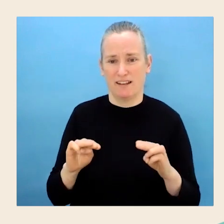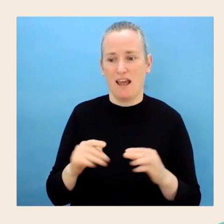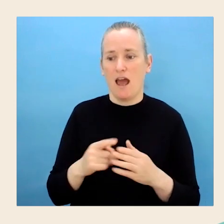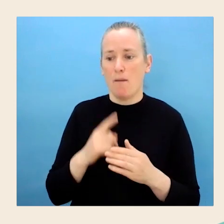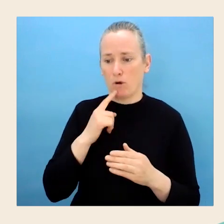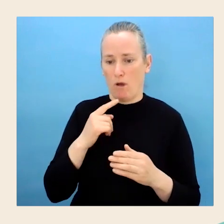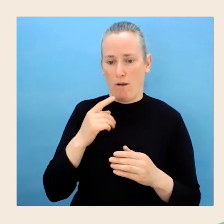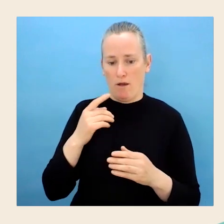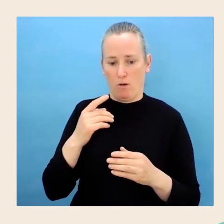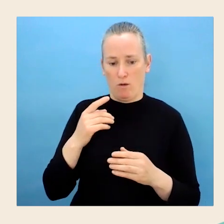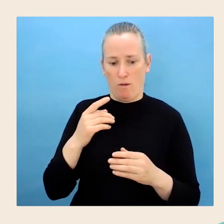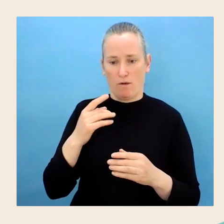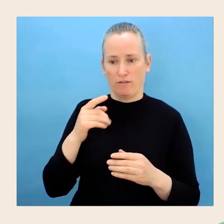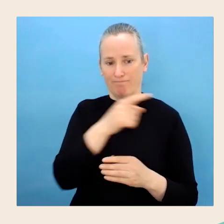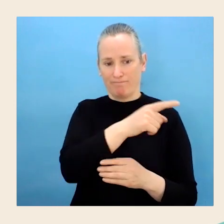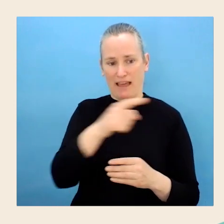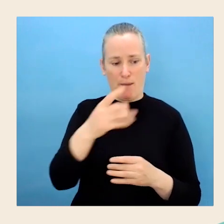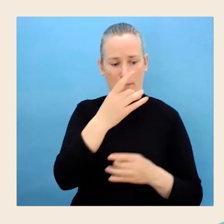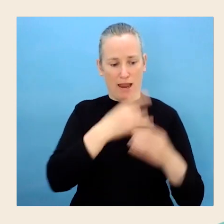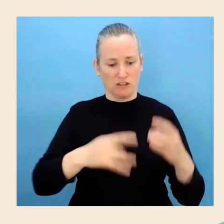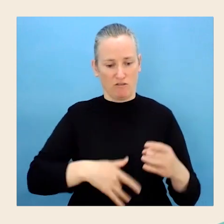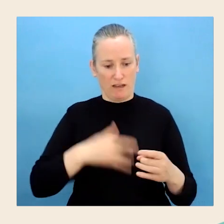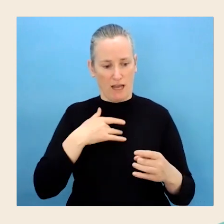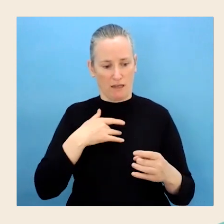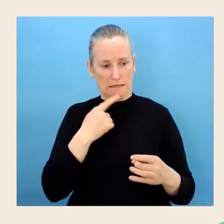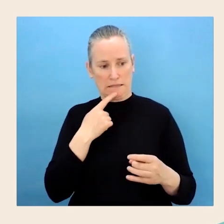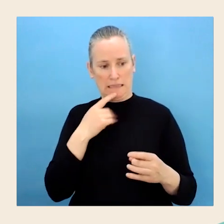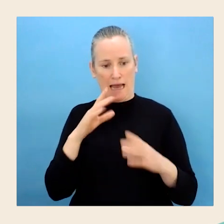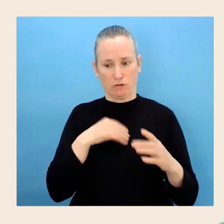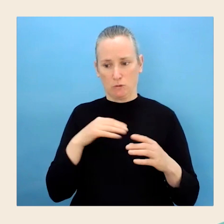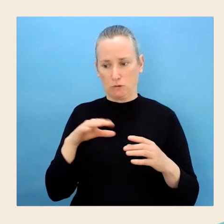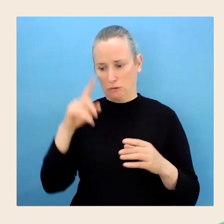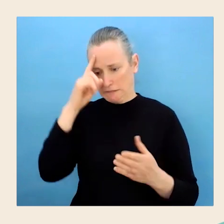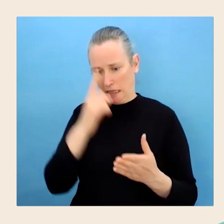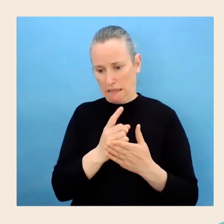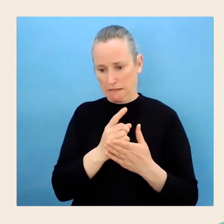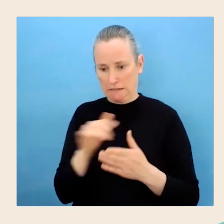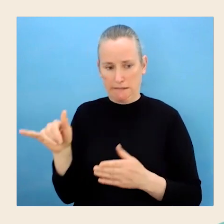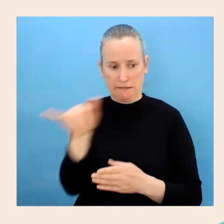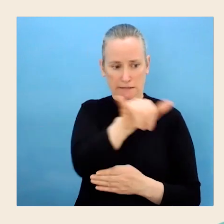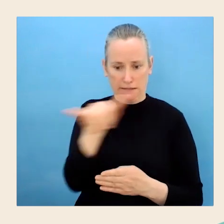we have to choose one or the other, right? And I think that's false.